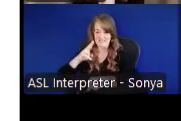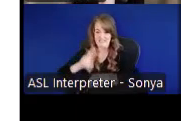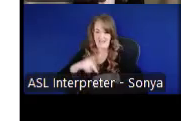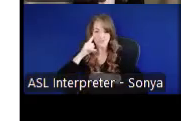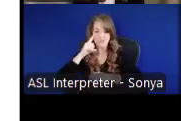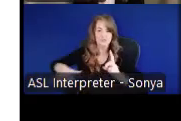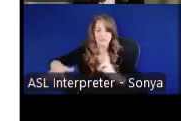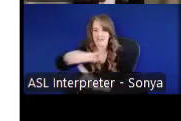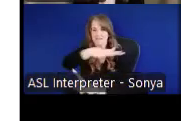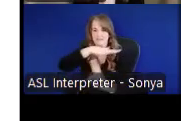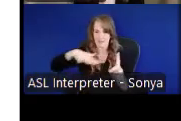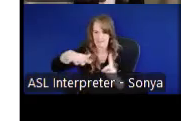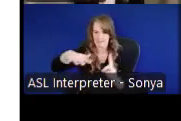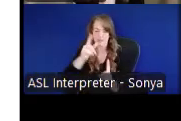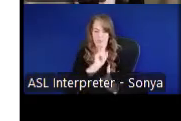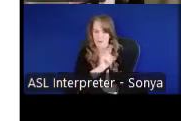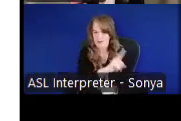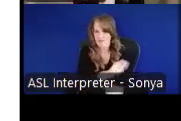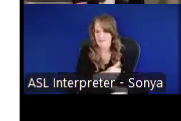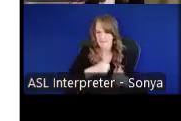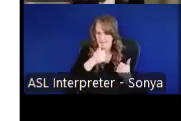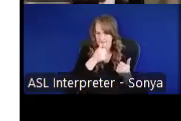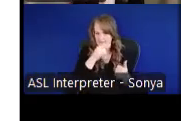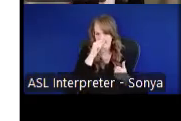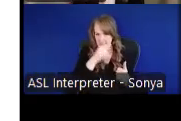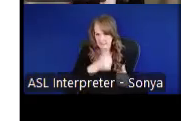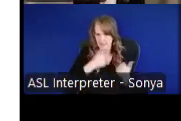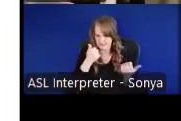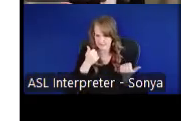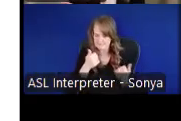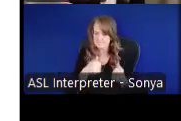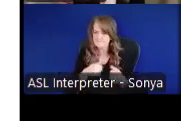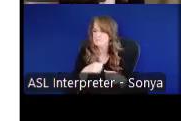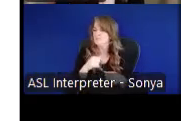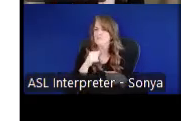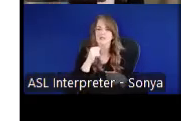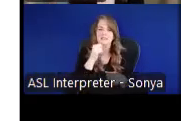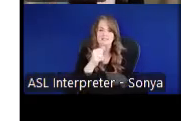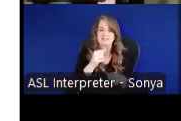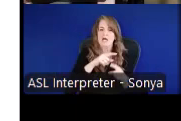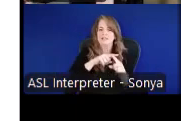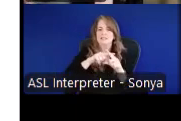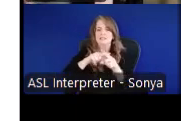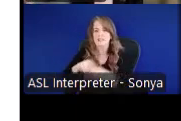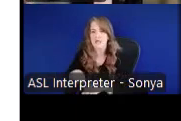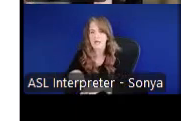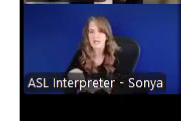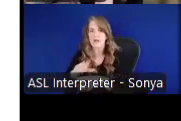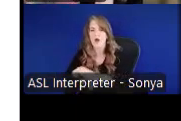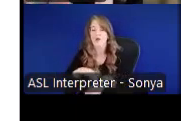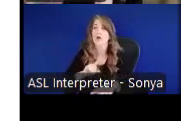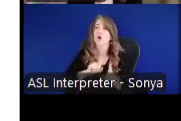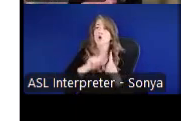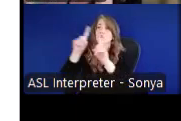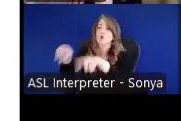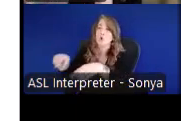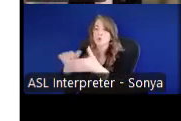the child exists in, so it doesn't rely so much on having to go to the dollar store and buy more trinkets to get to your